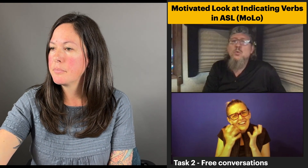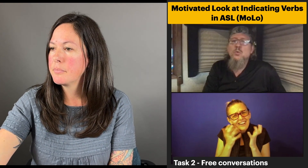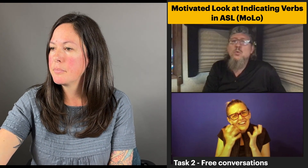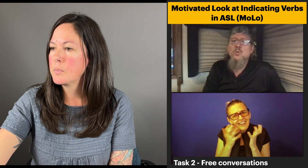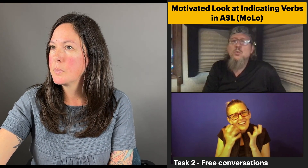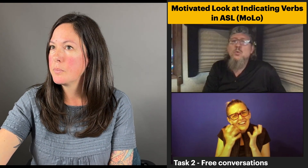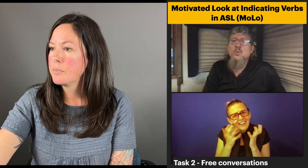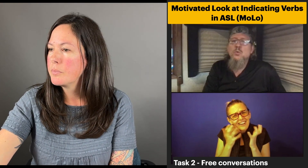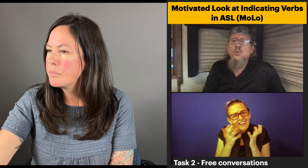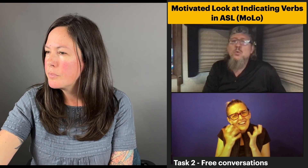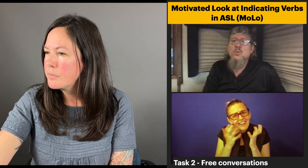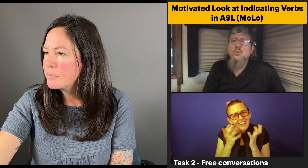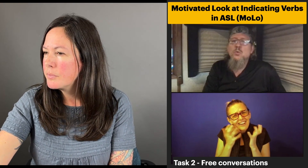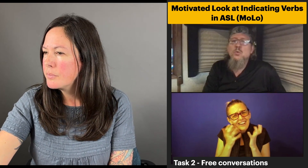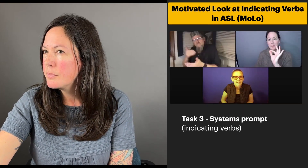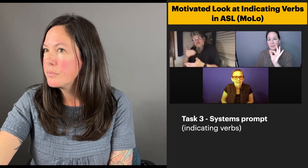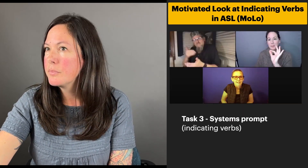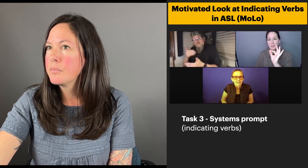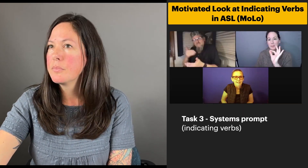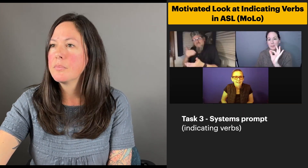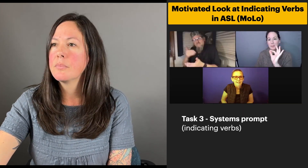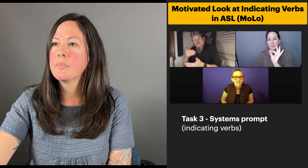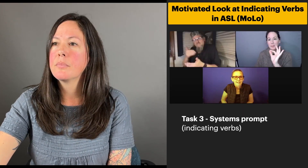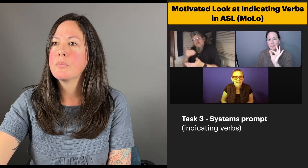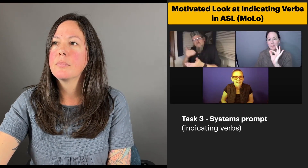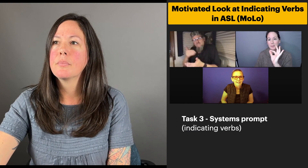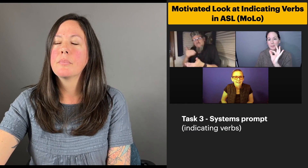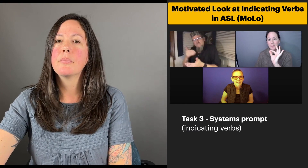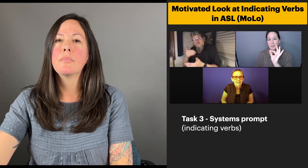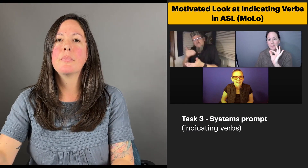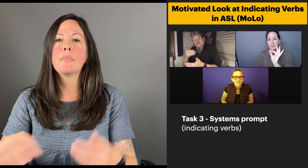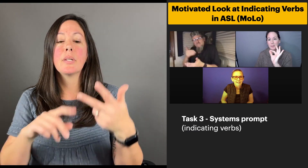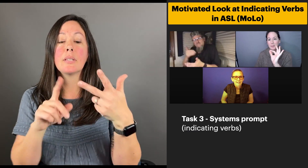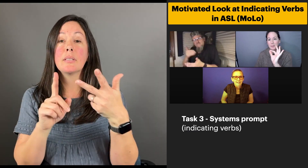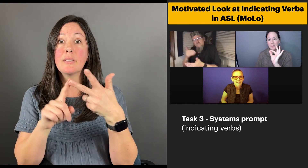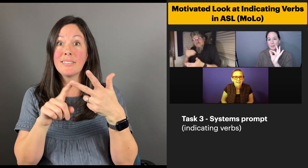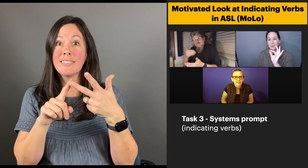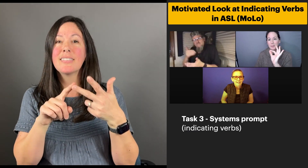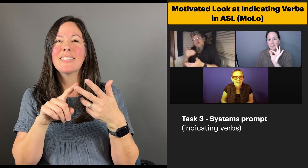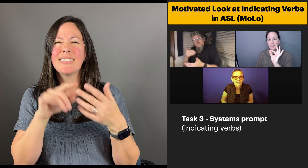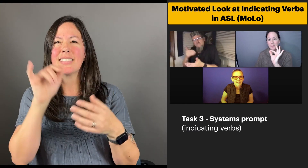turns you know ad hoc